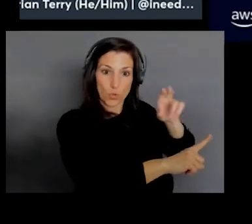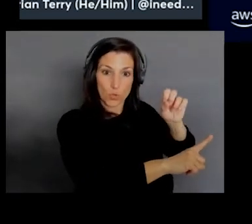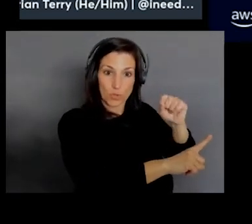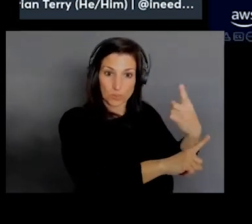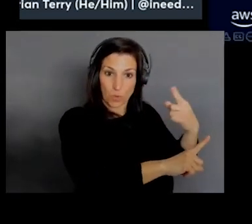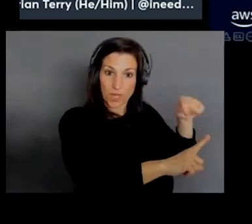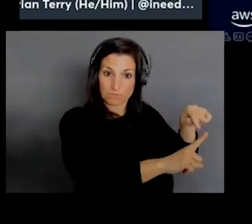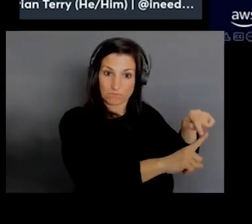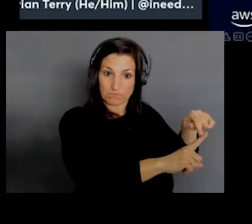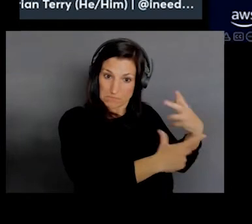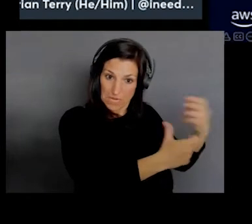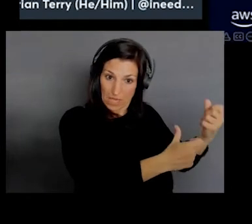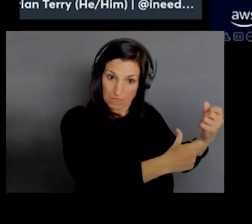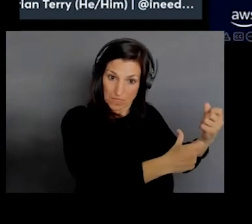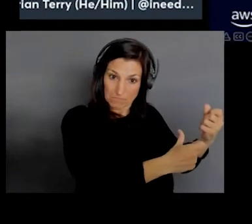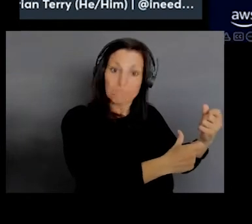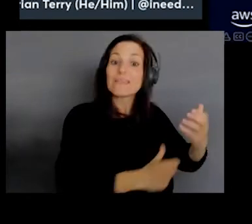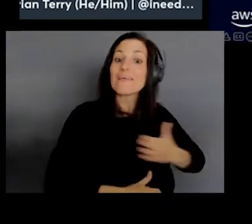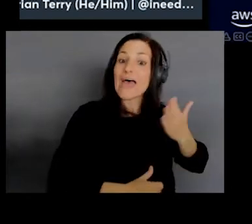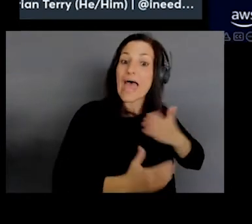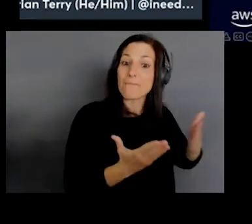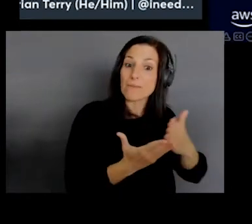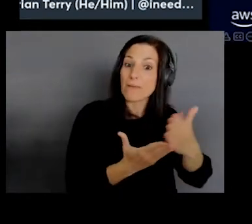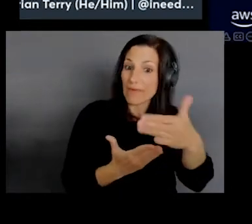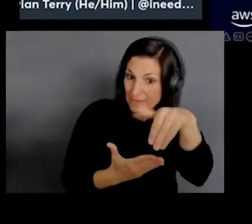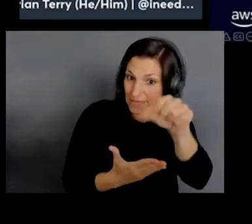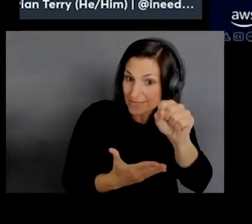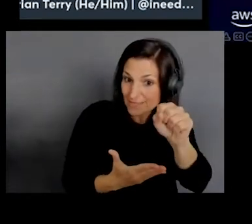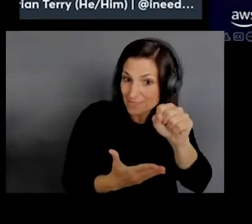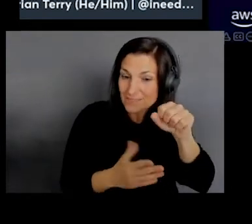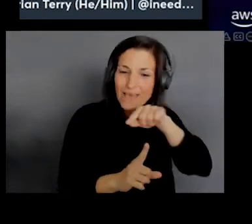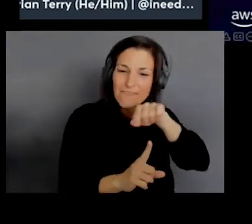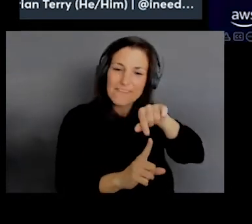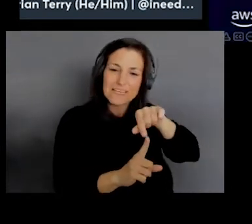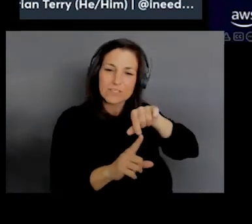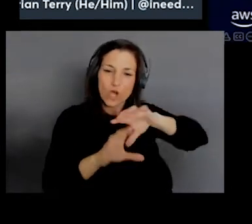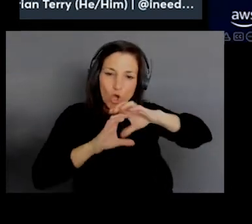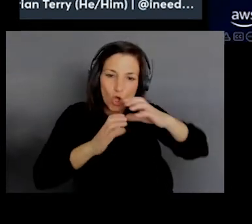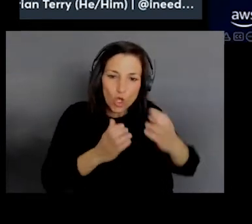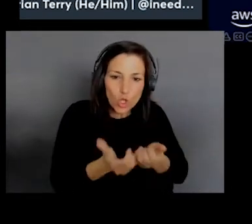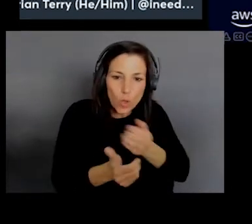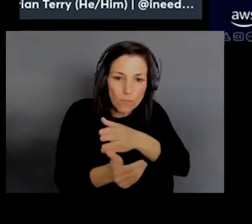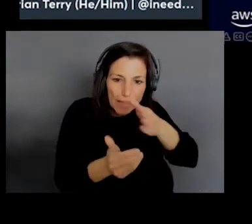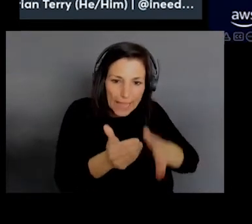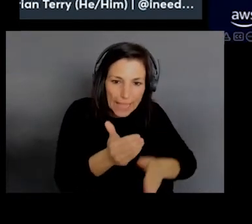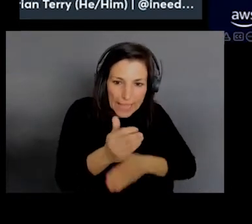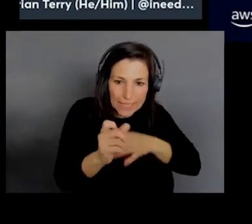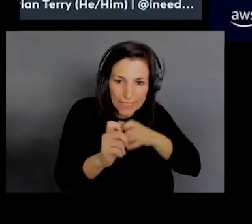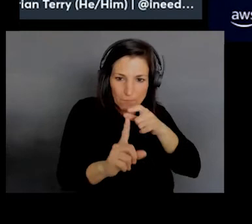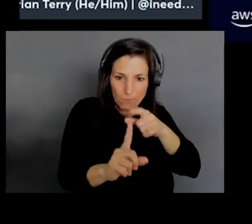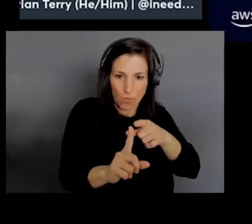And so what we call this global endpoint, or basically this universal entry point for my application,